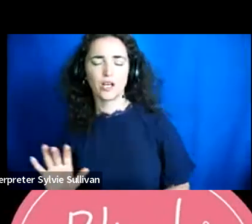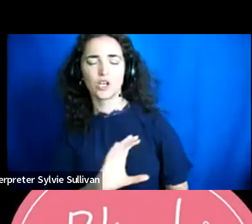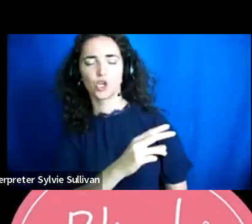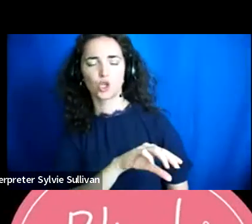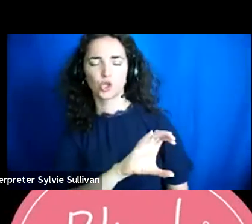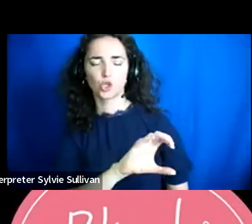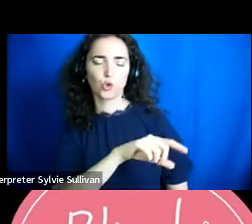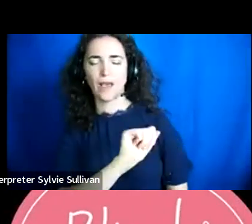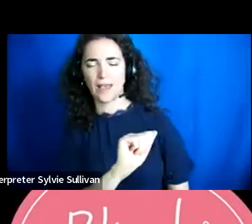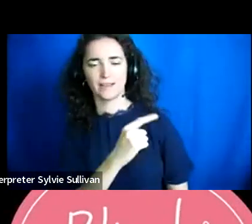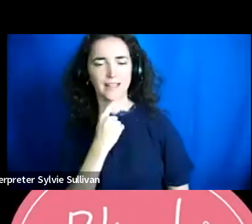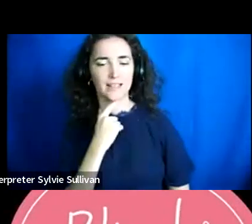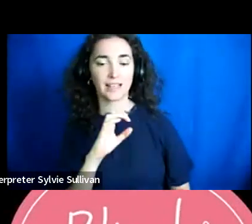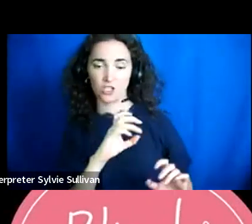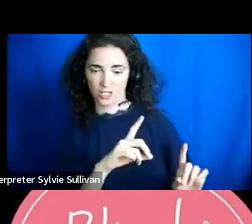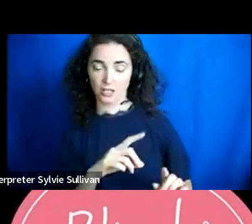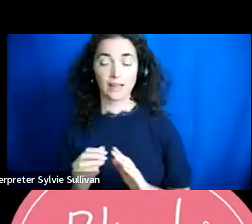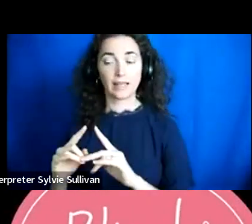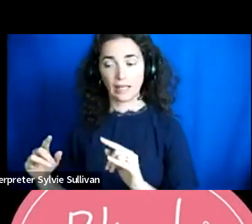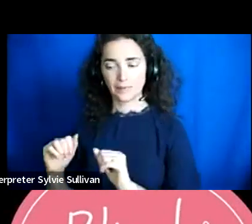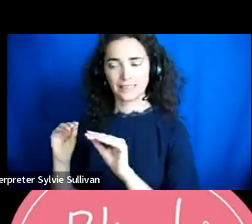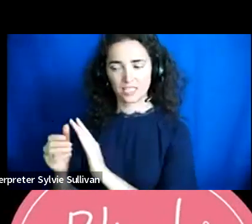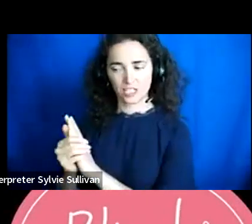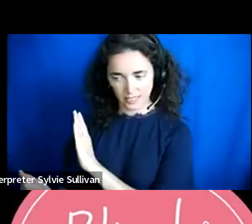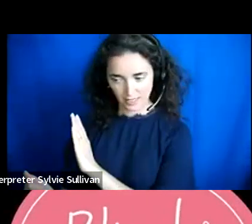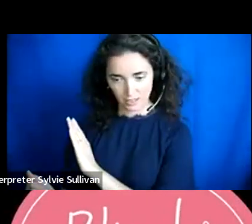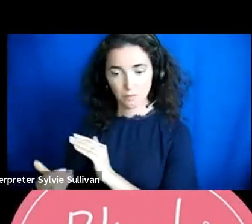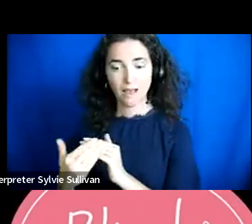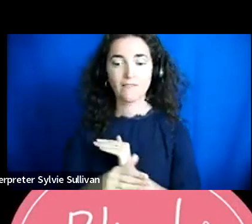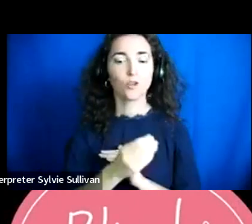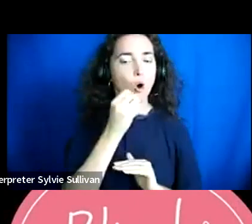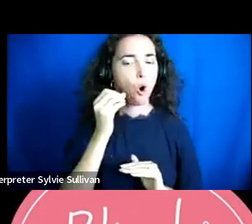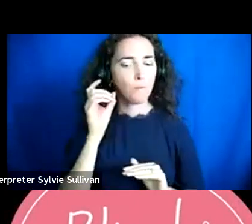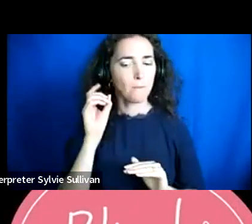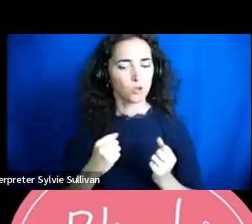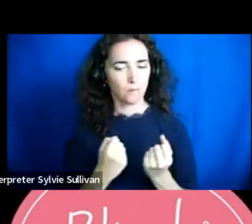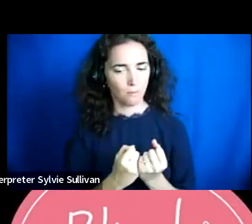You can teach skills at camp support from home to reinforce lessons.